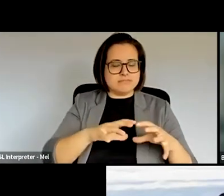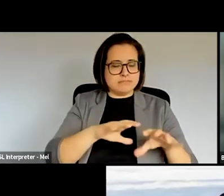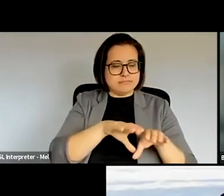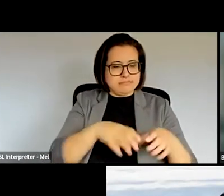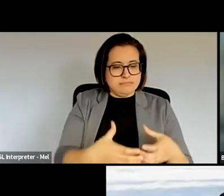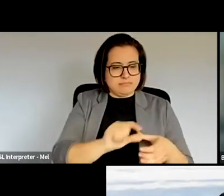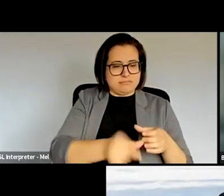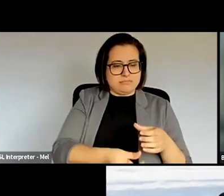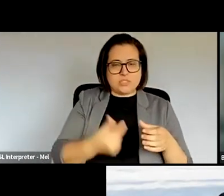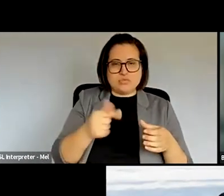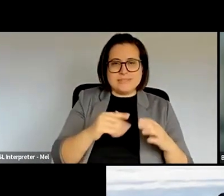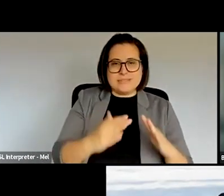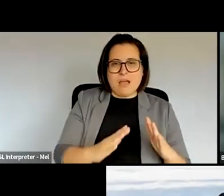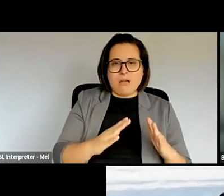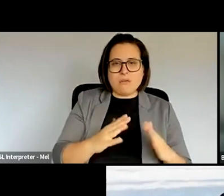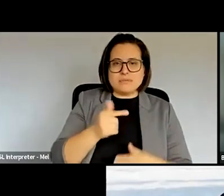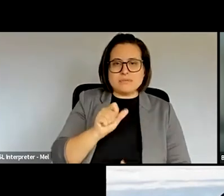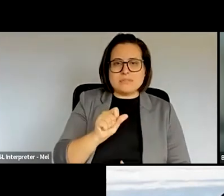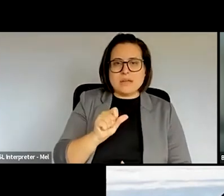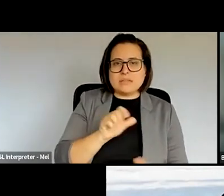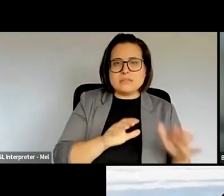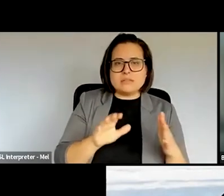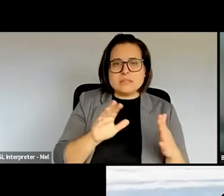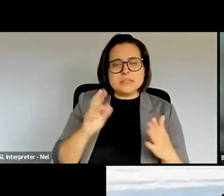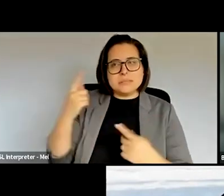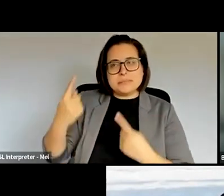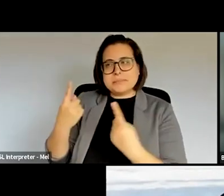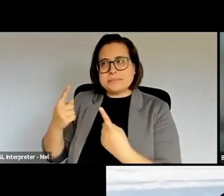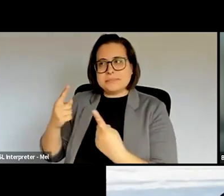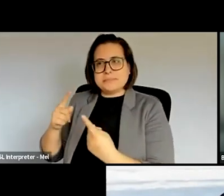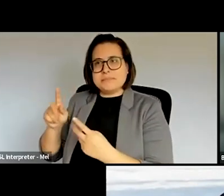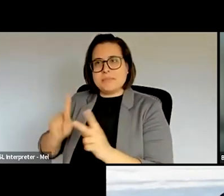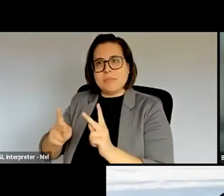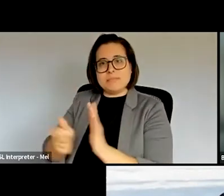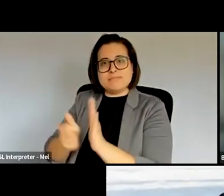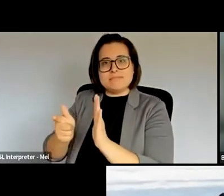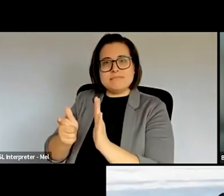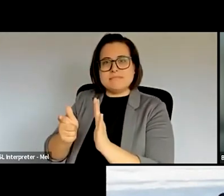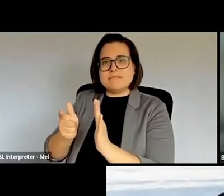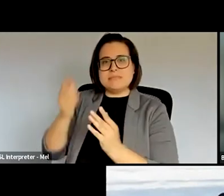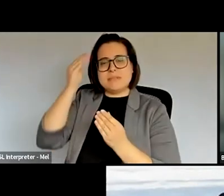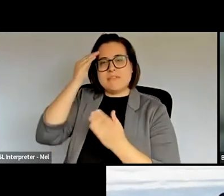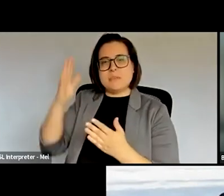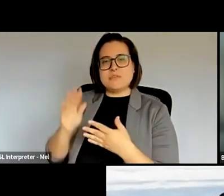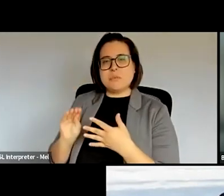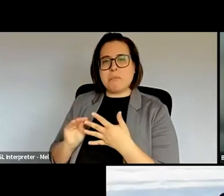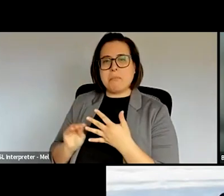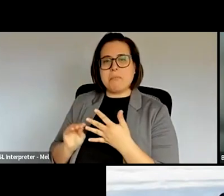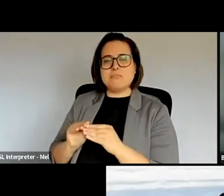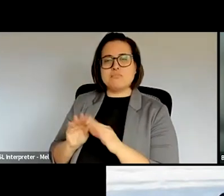that we might have people criminally introducing information pollution to mess up a lot of these